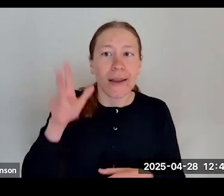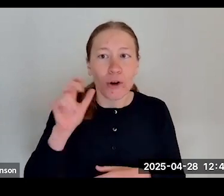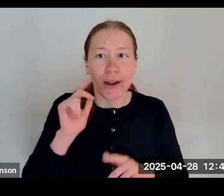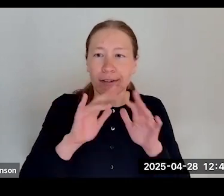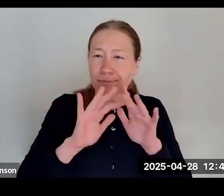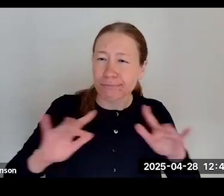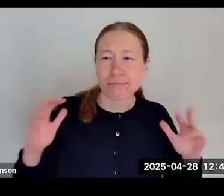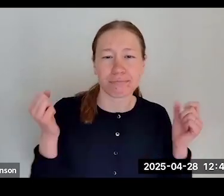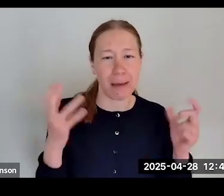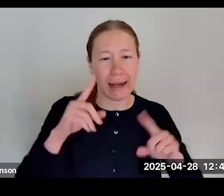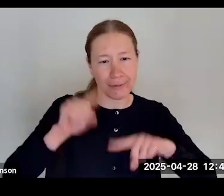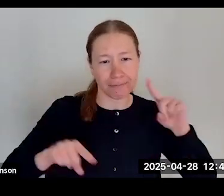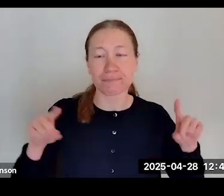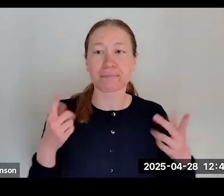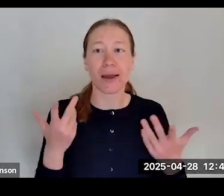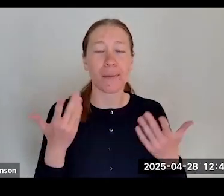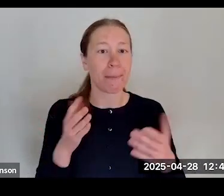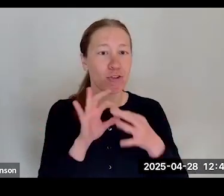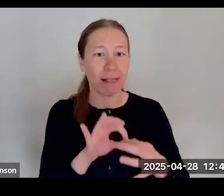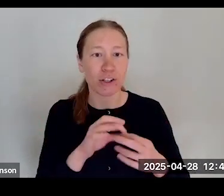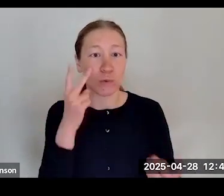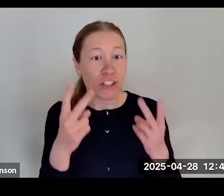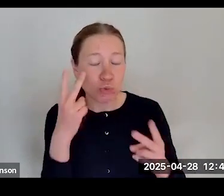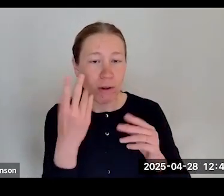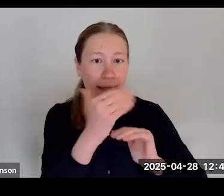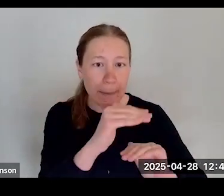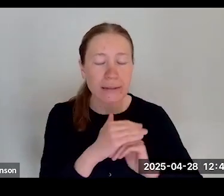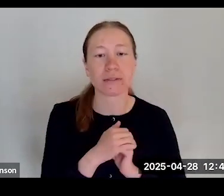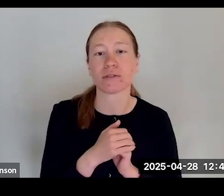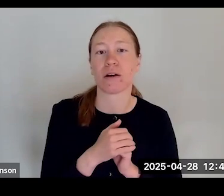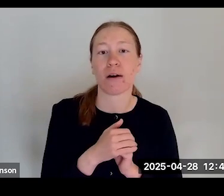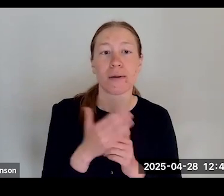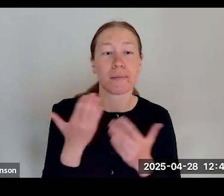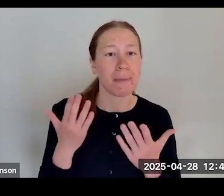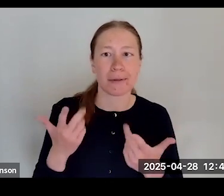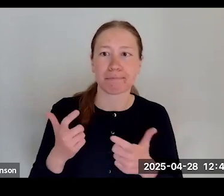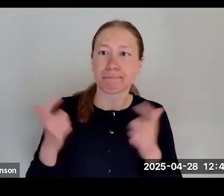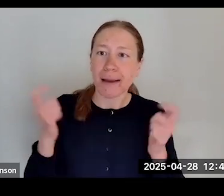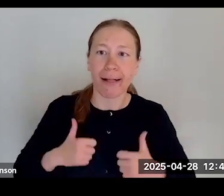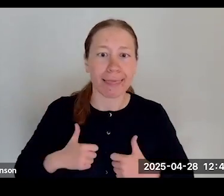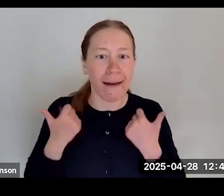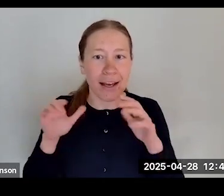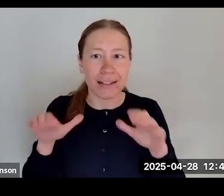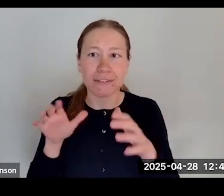These can be due to visual limitations. These major life activities can encompass motor skills,